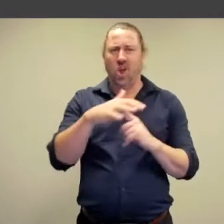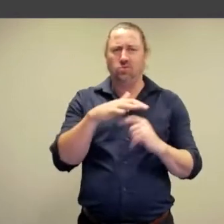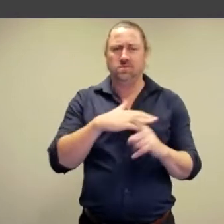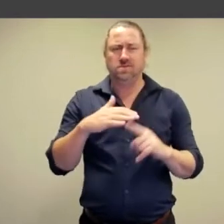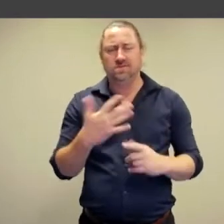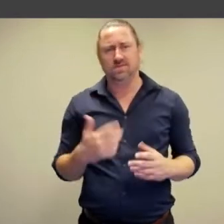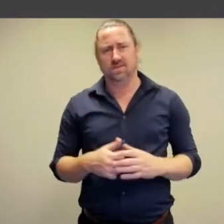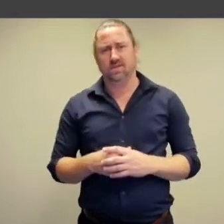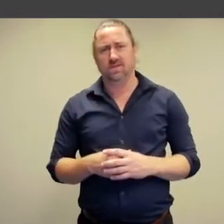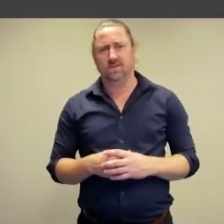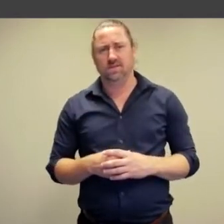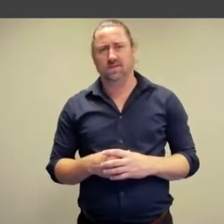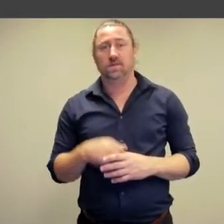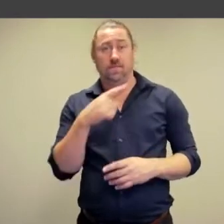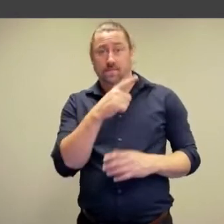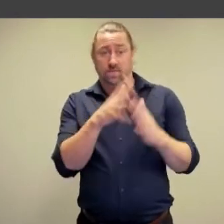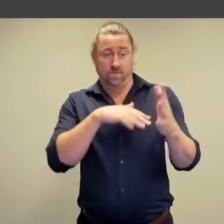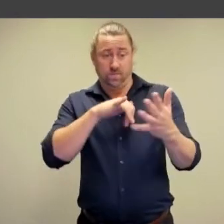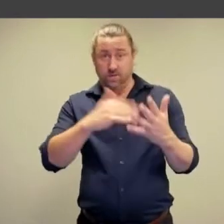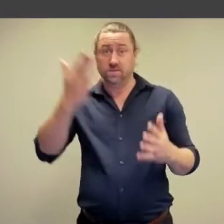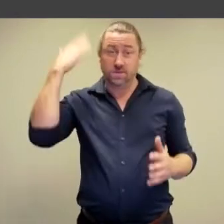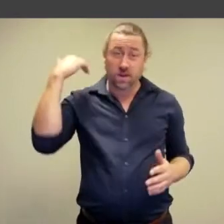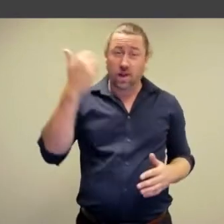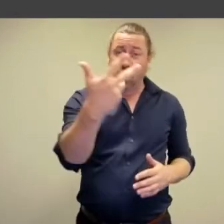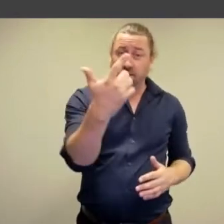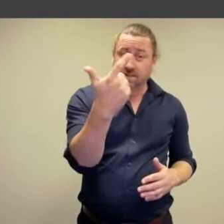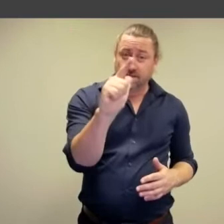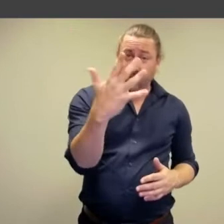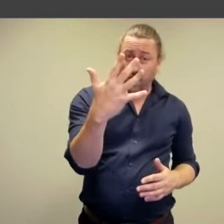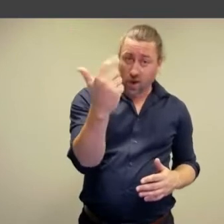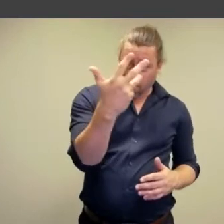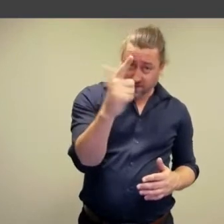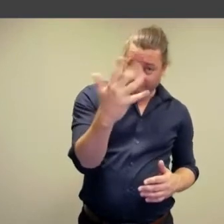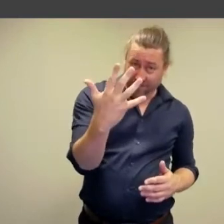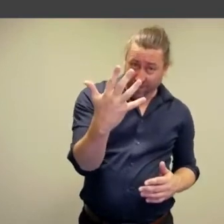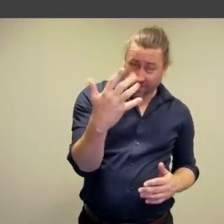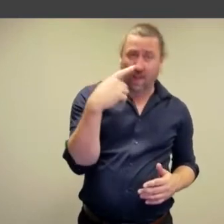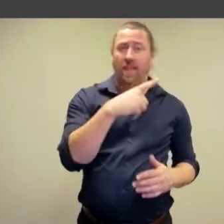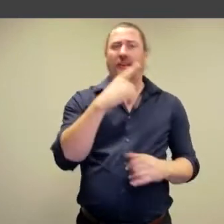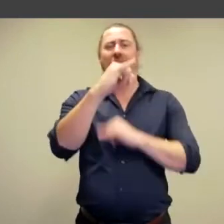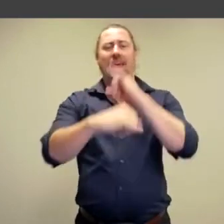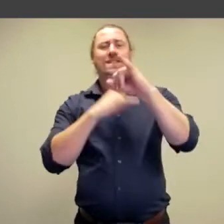So this work was made in 1975,